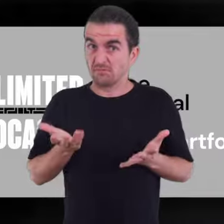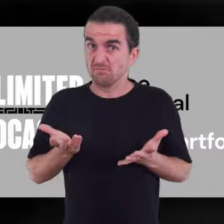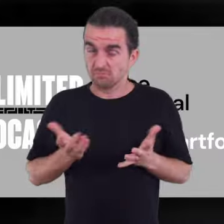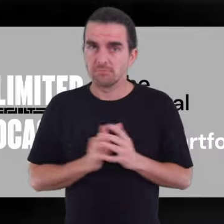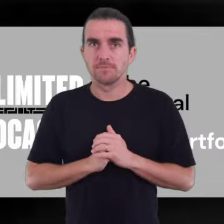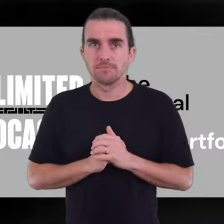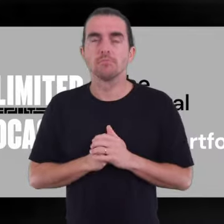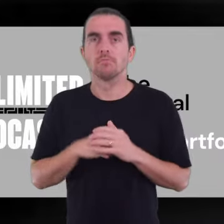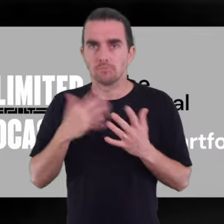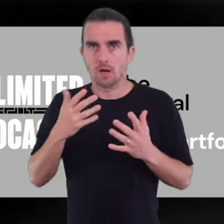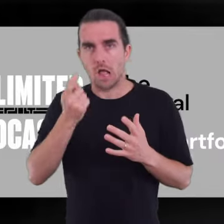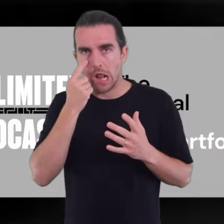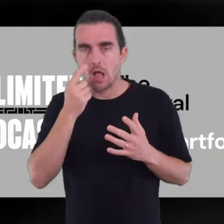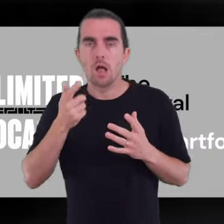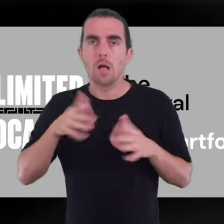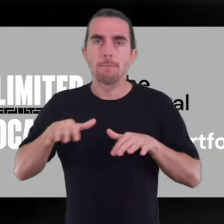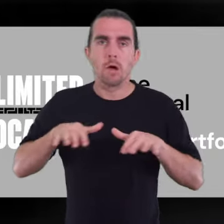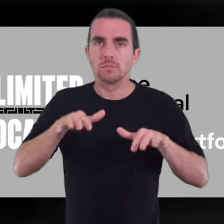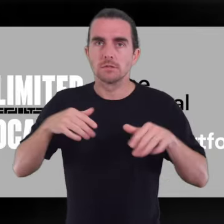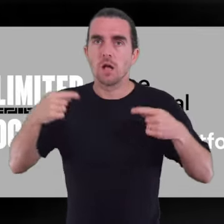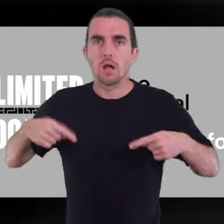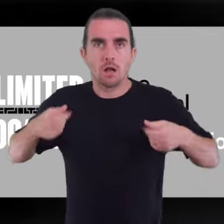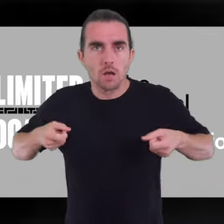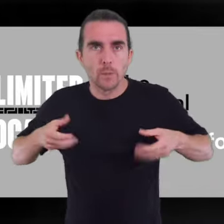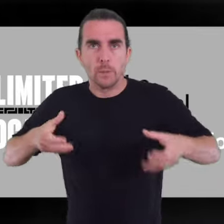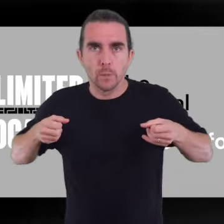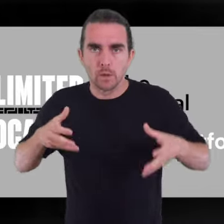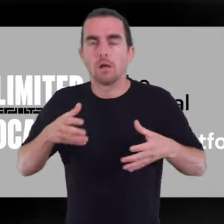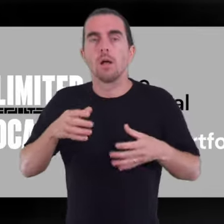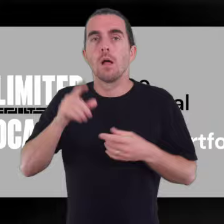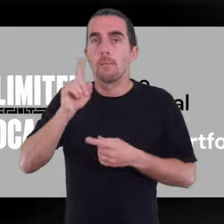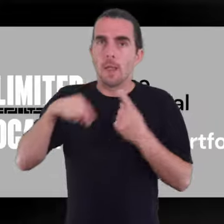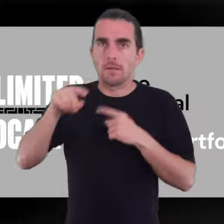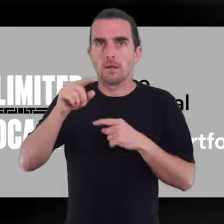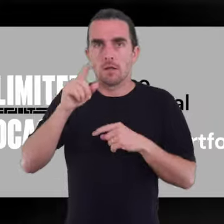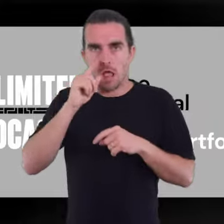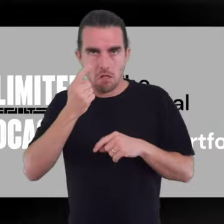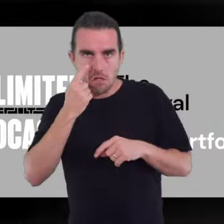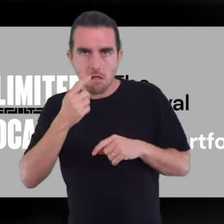Then, through just the movement of the wheelchair, people can explore a space, leaving these trails,